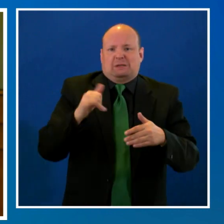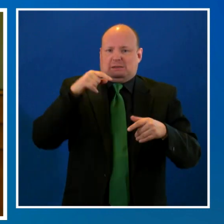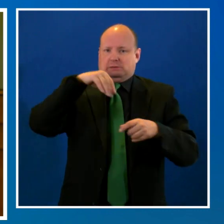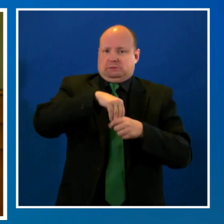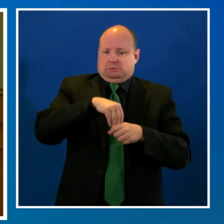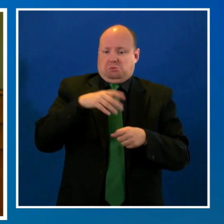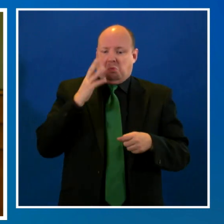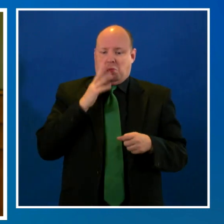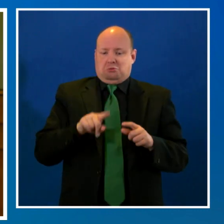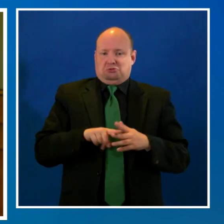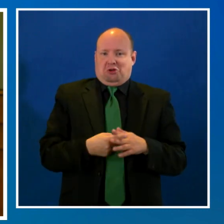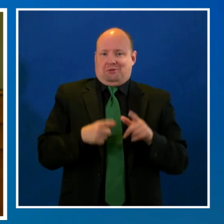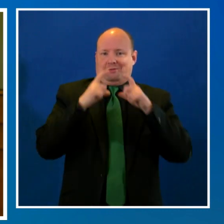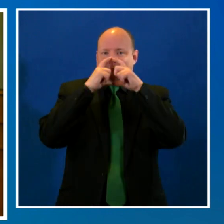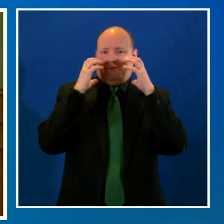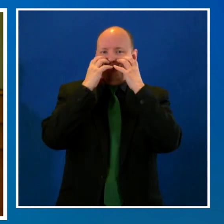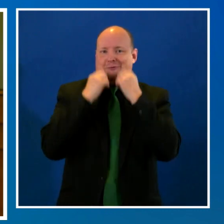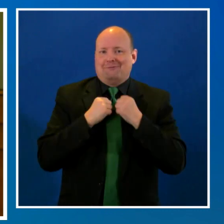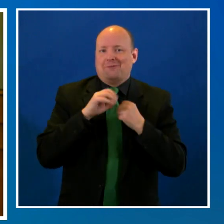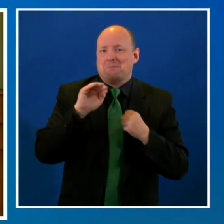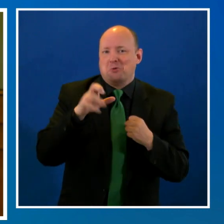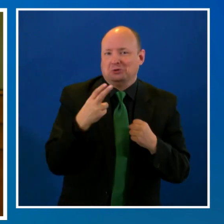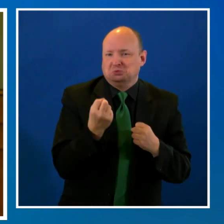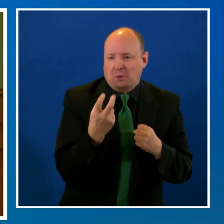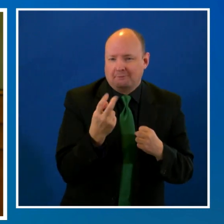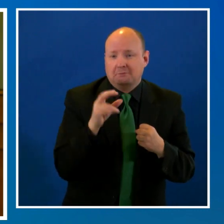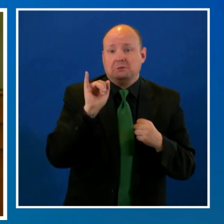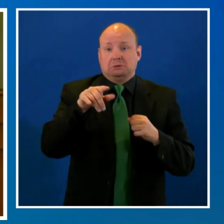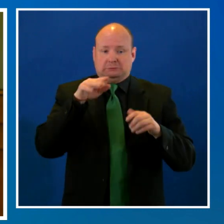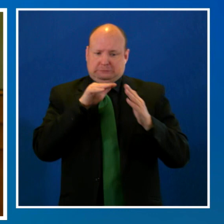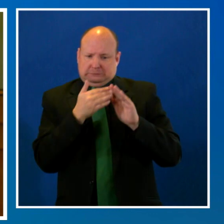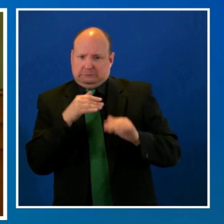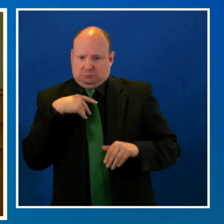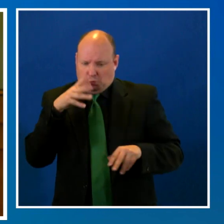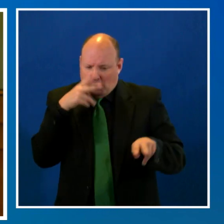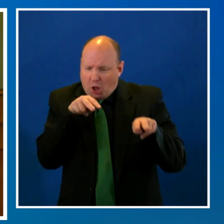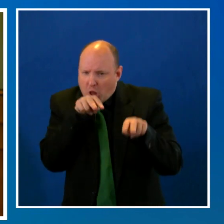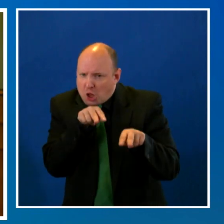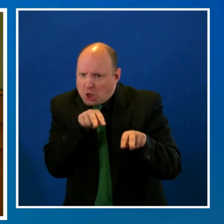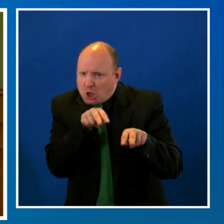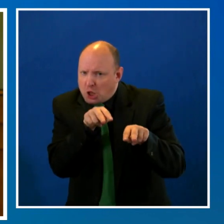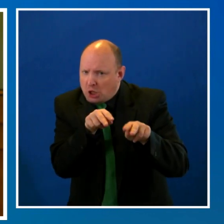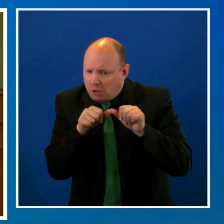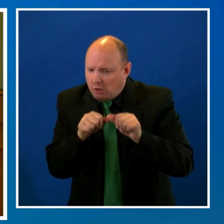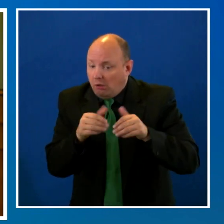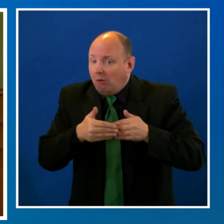The City is closely tracking news from the state and what it means for our operations.